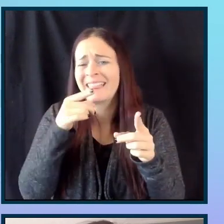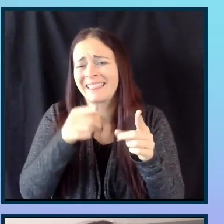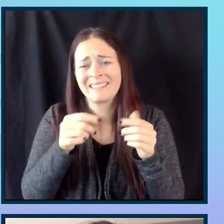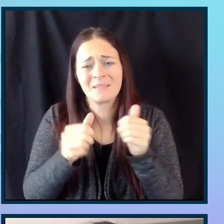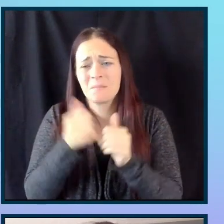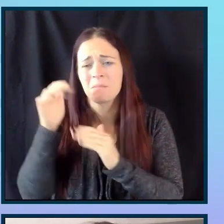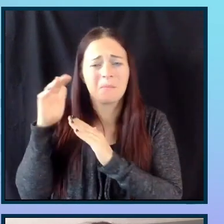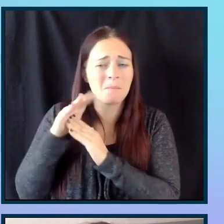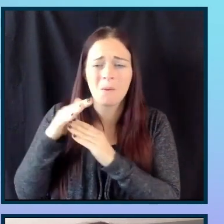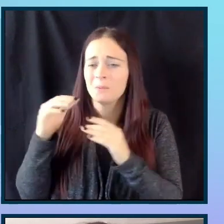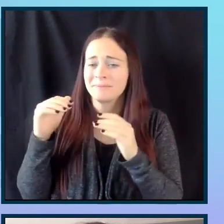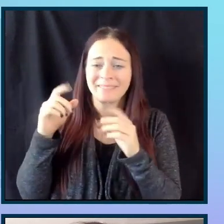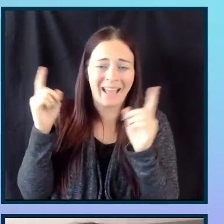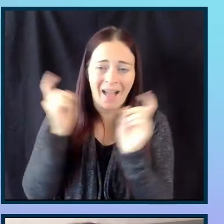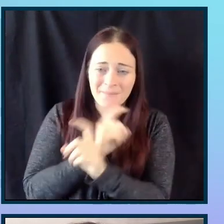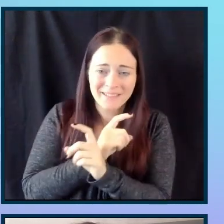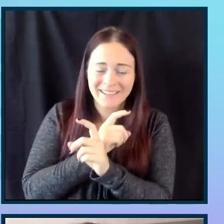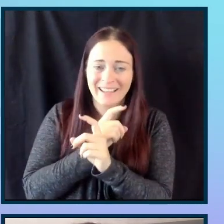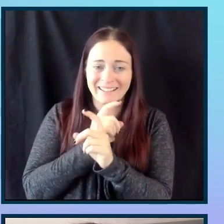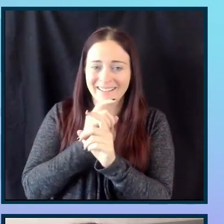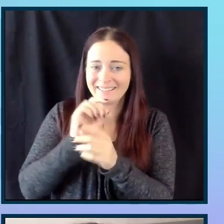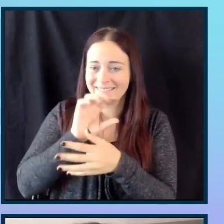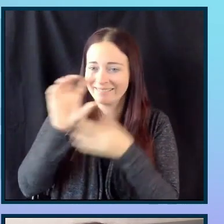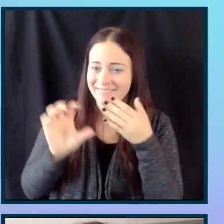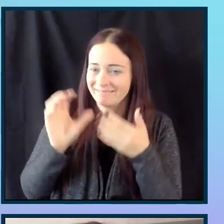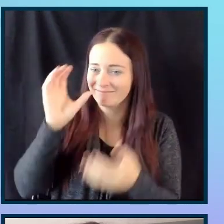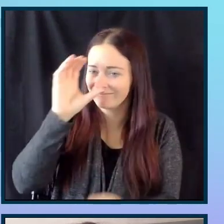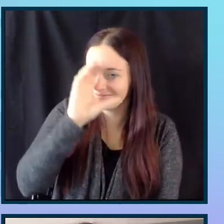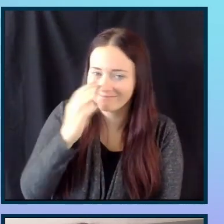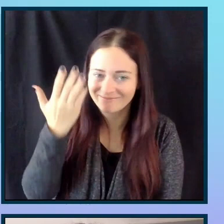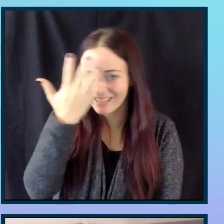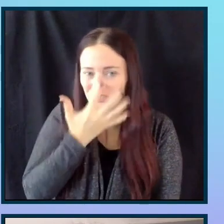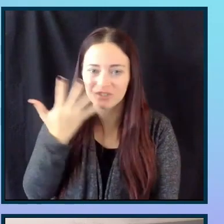that has been added to WCAG so far. It is 2.4.11.